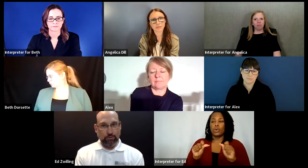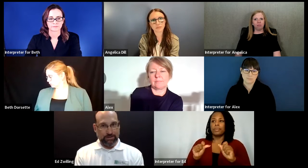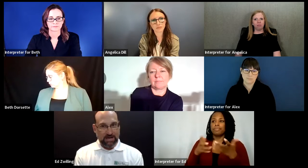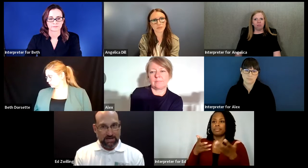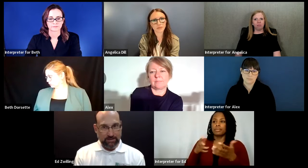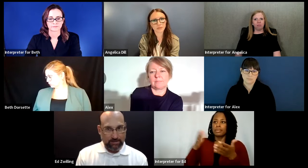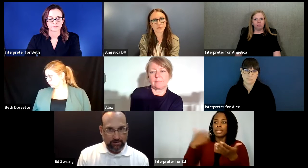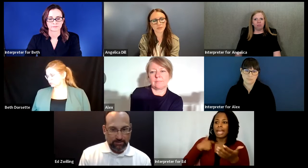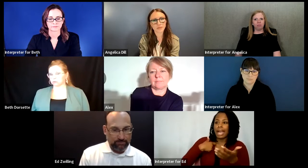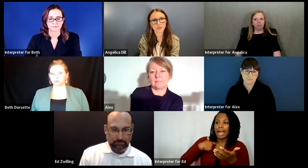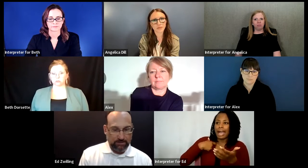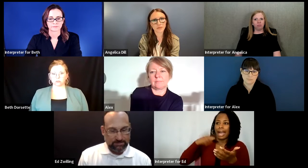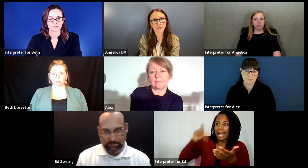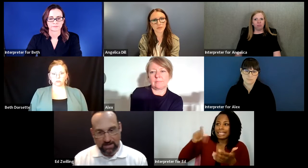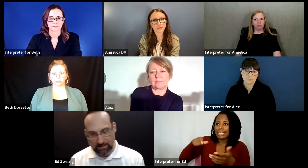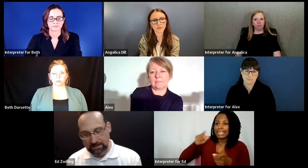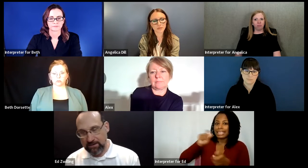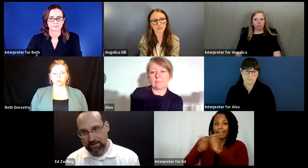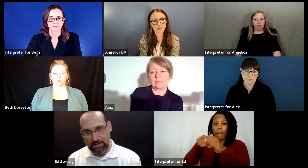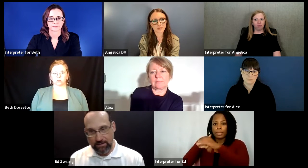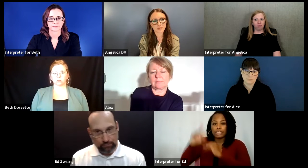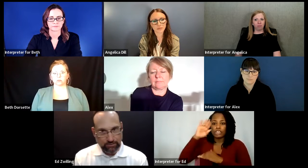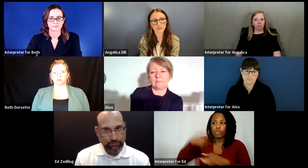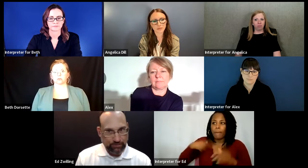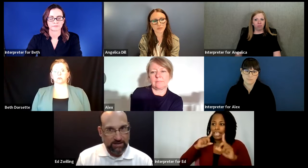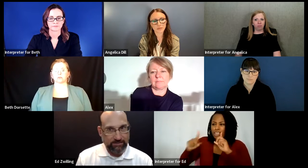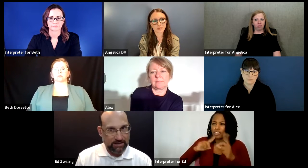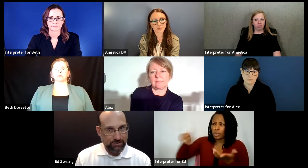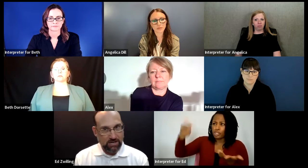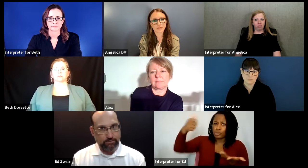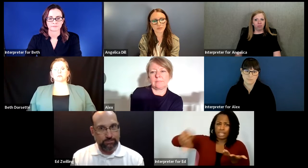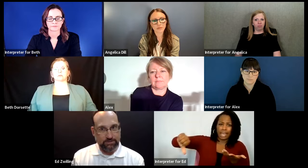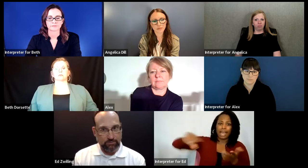that were denied is not likely going to result in you getting that job.